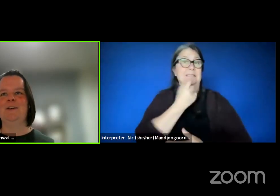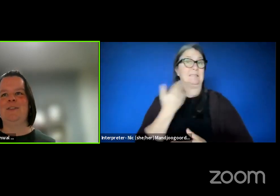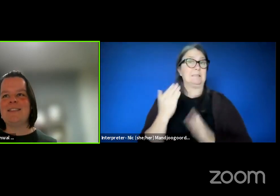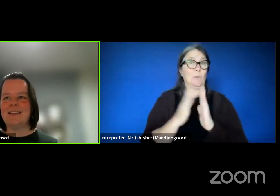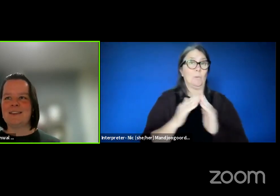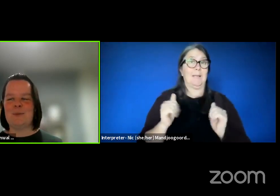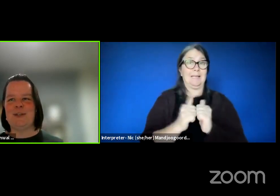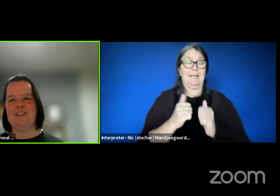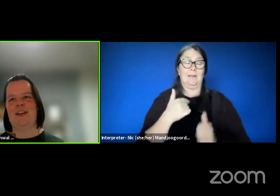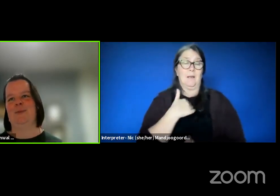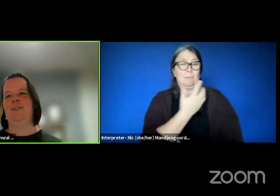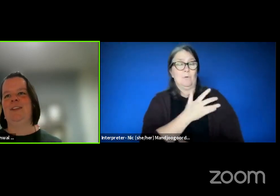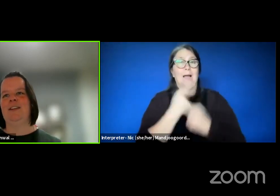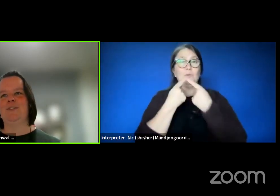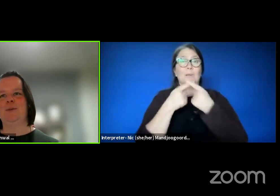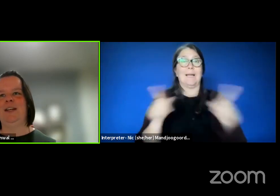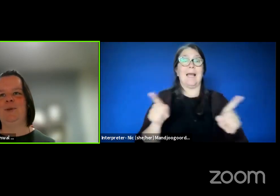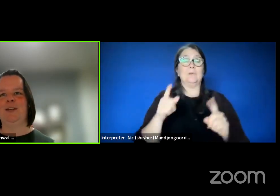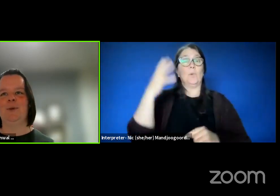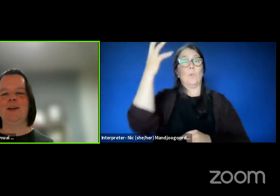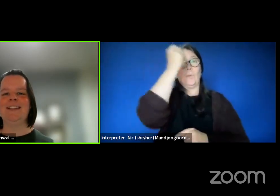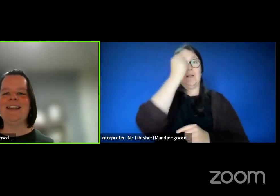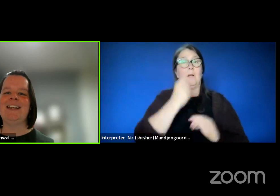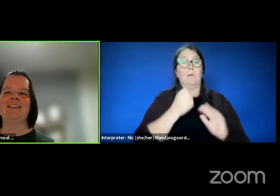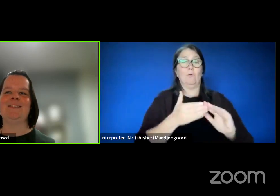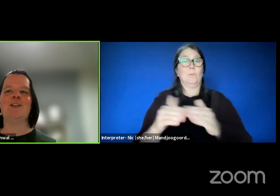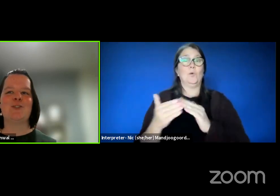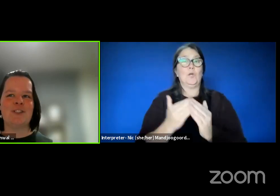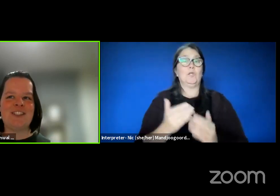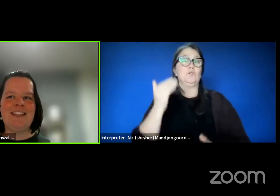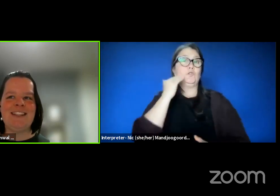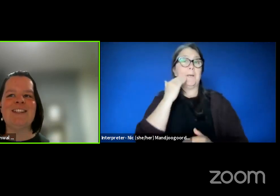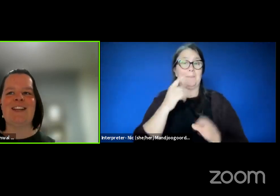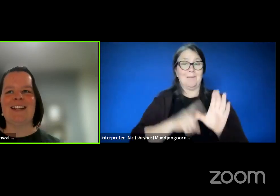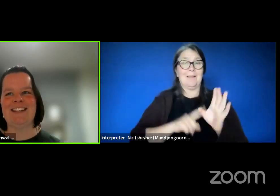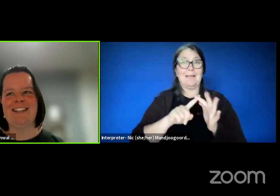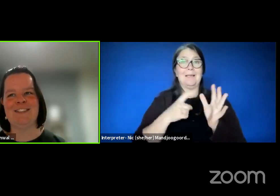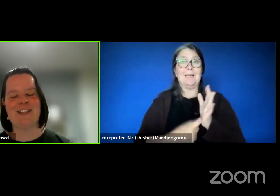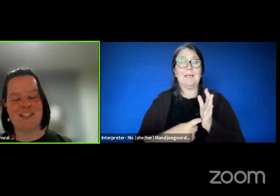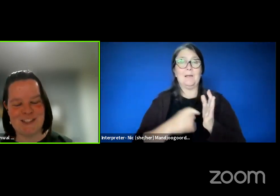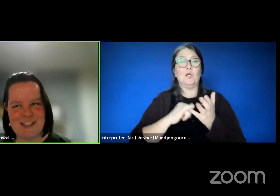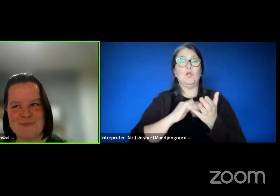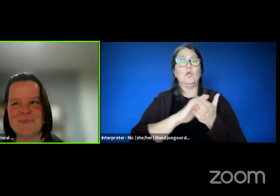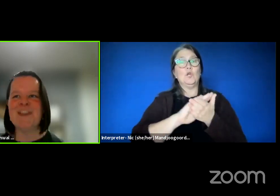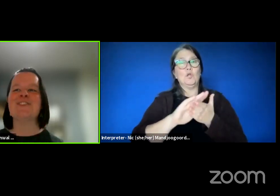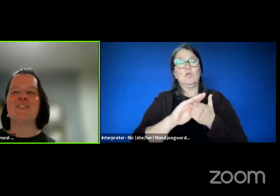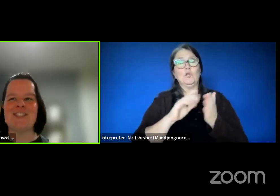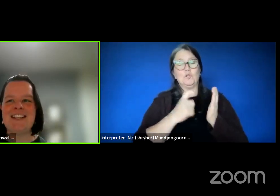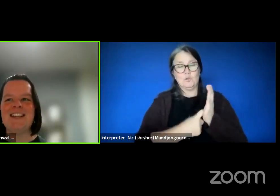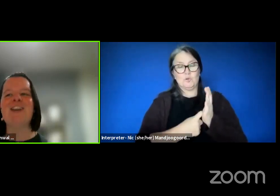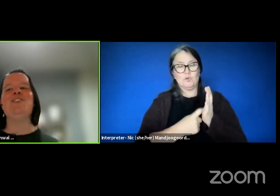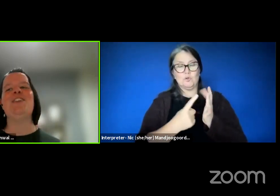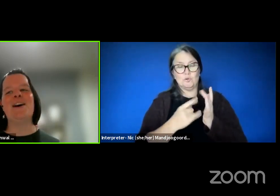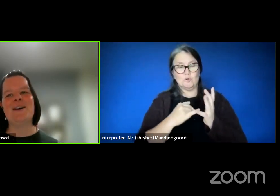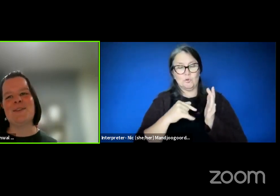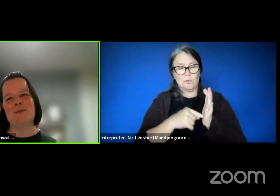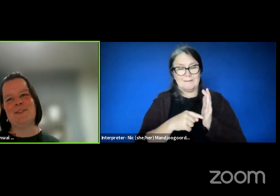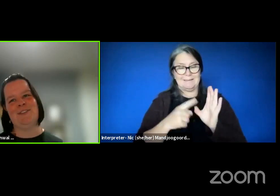over the weekend, and it is my great pleasure to announce the winner of this year's winner of this year's community champions. here for 2021 is here for 2021 is Kristi